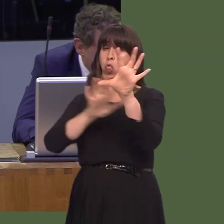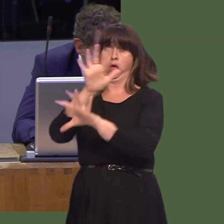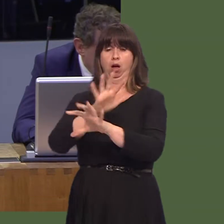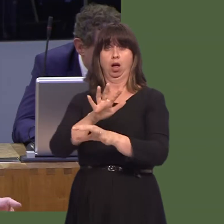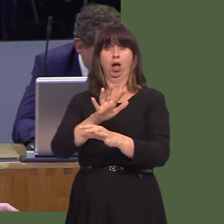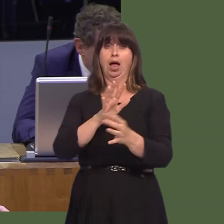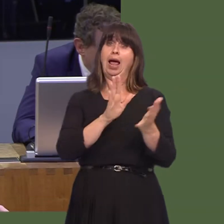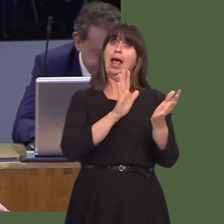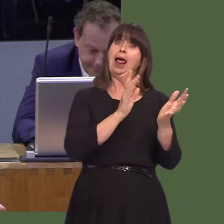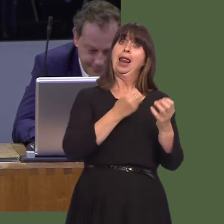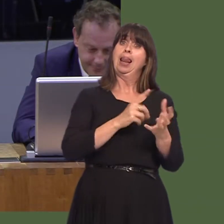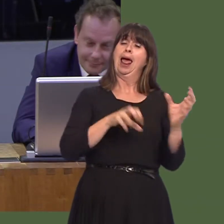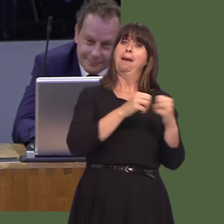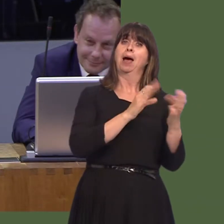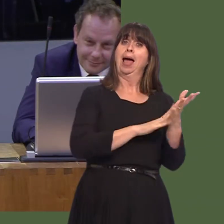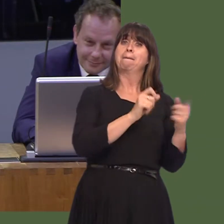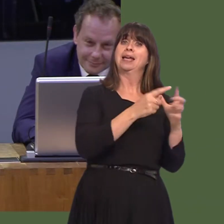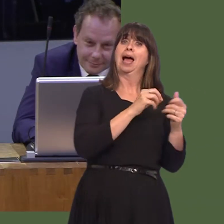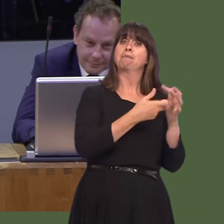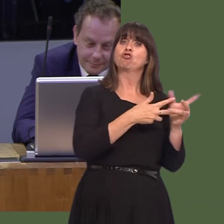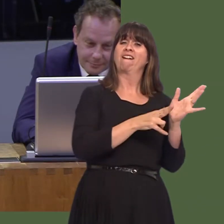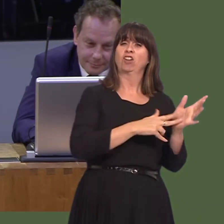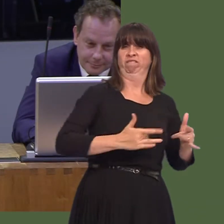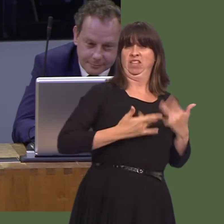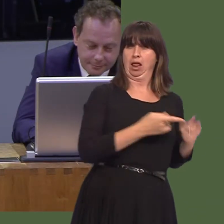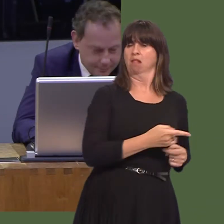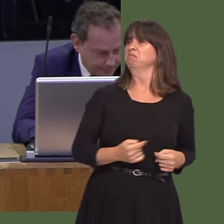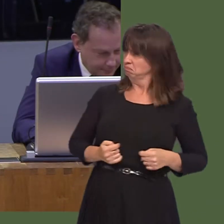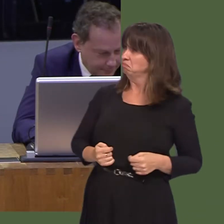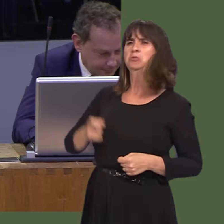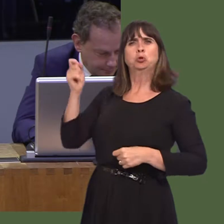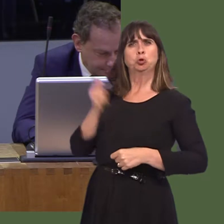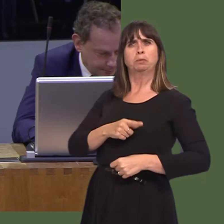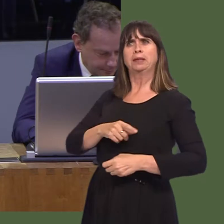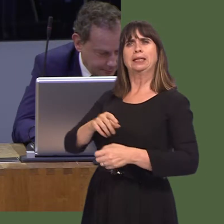The Labour MP for Aberavon strongly believes Labour should commit wholeheartedly to a Brexit